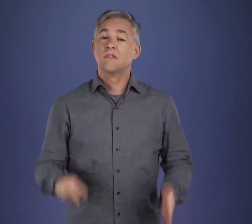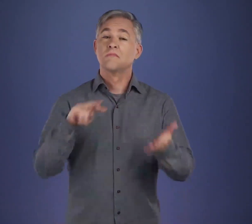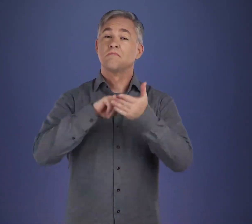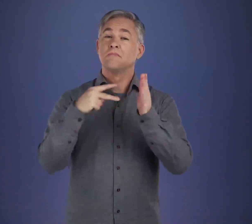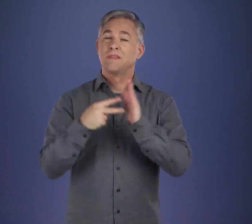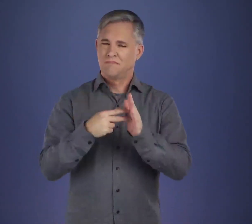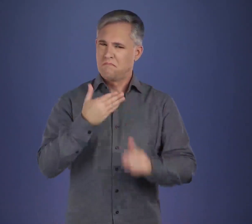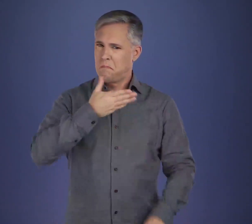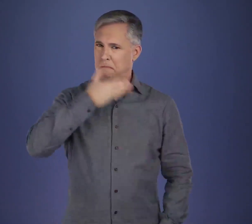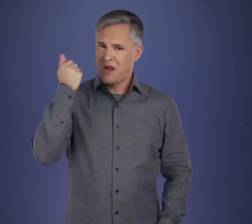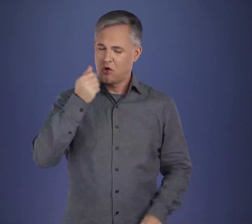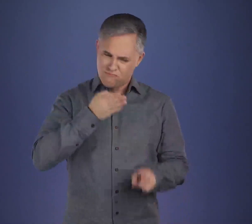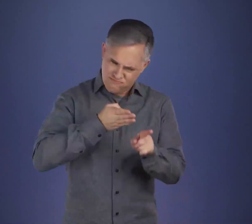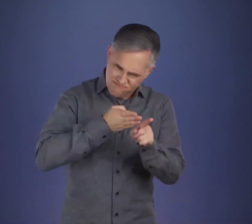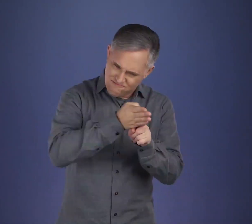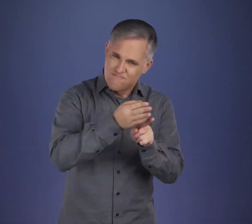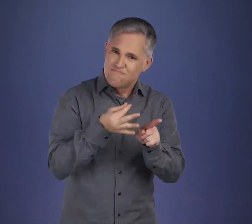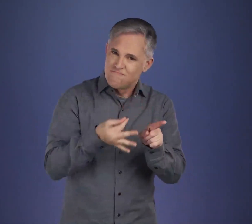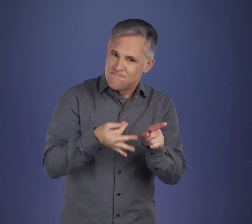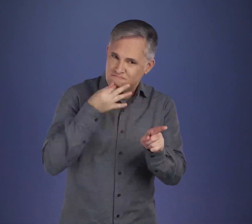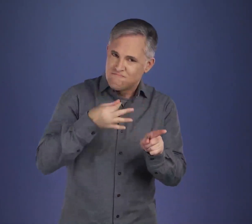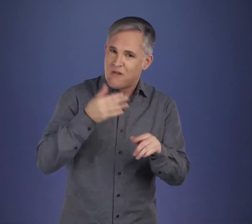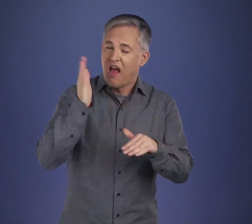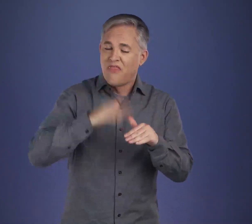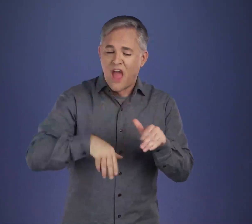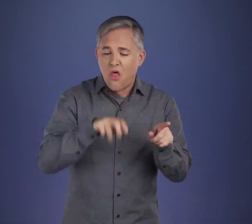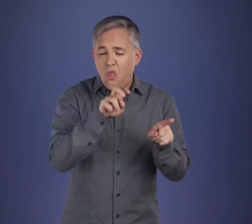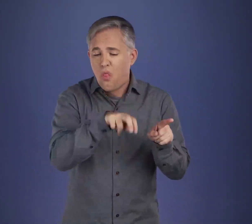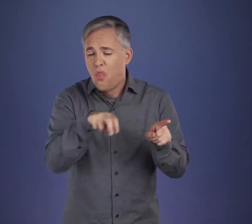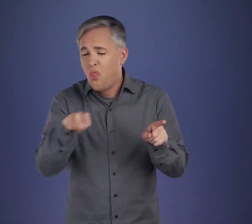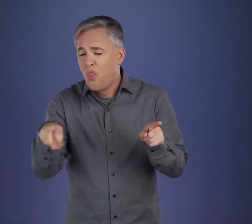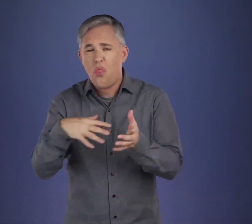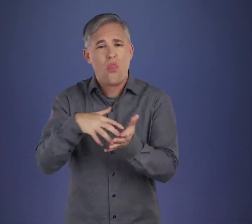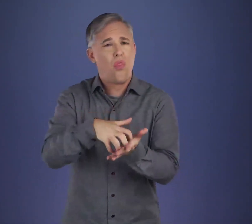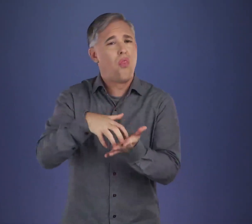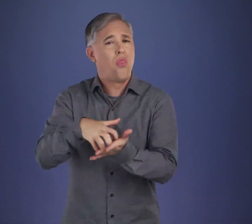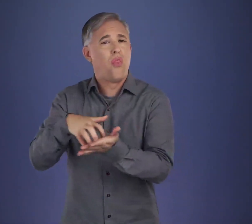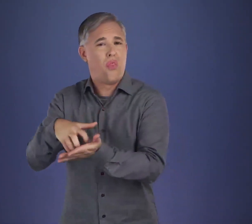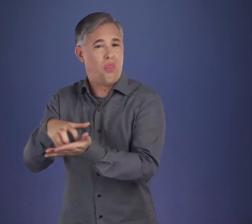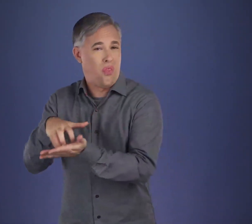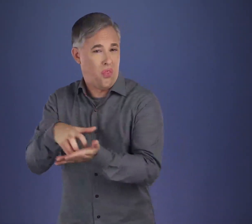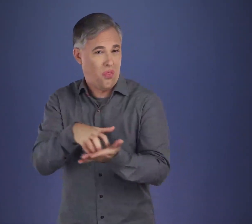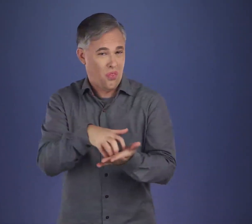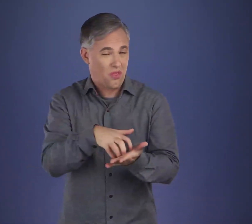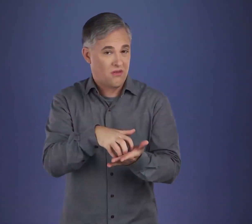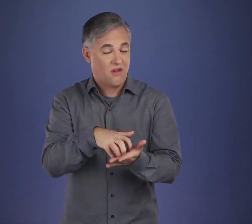Around it our Society gathers in unity. The very life of our Fellowship